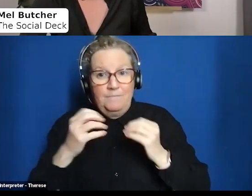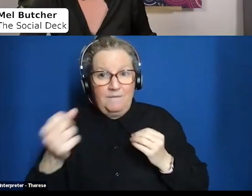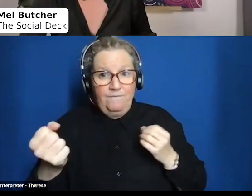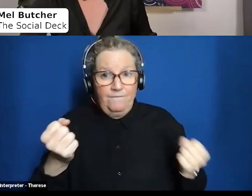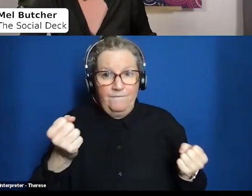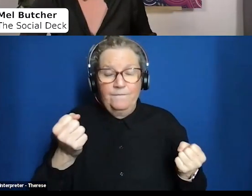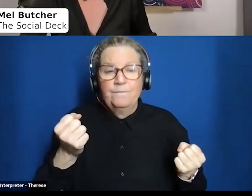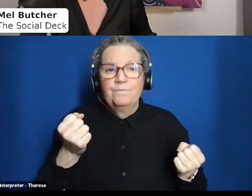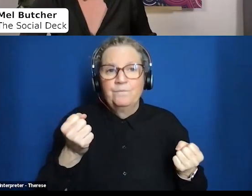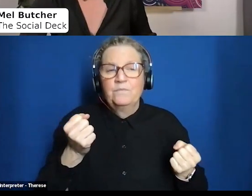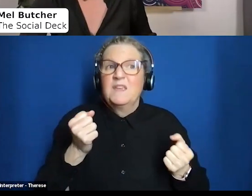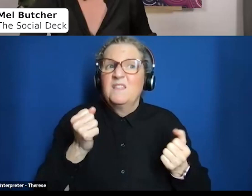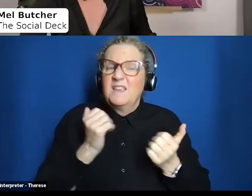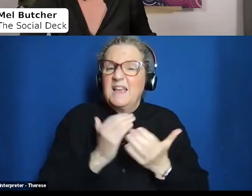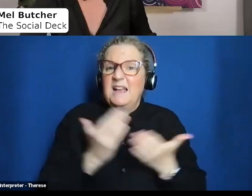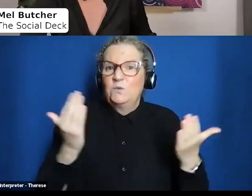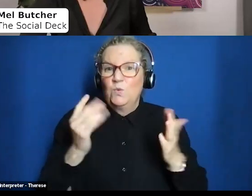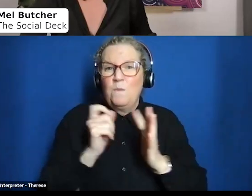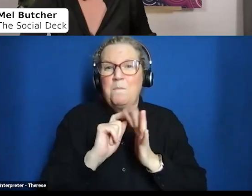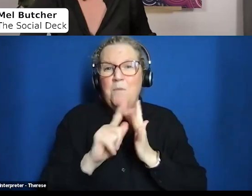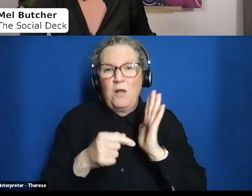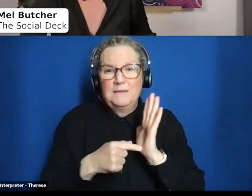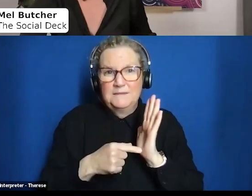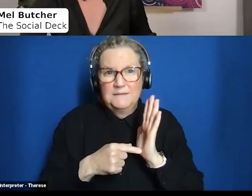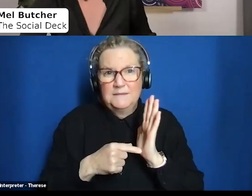The actual pilot itself was run out of the New South Wales